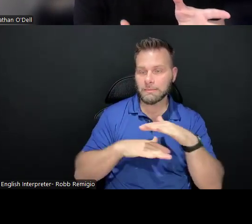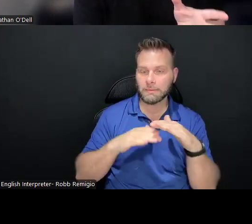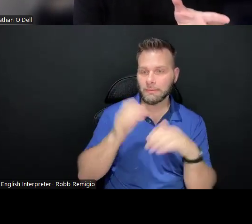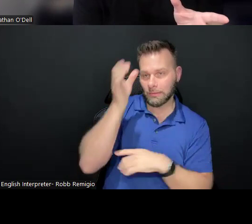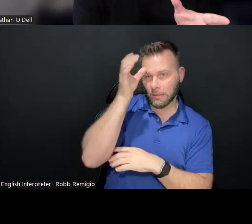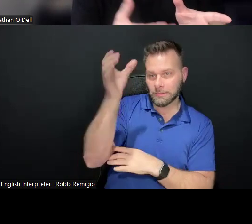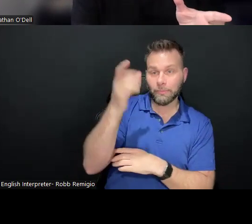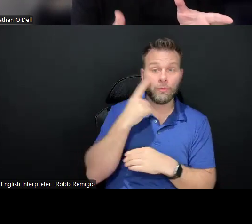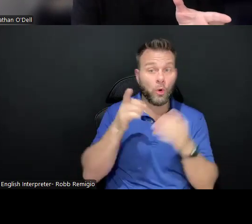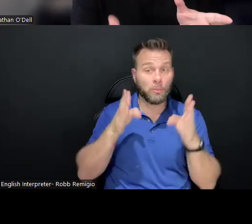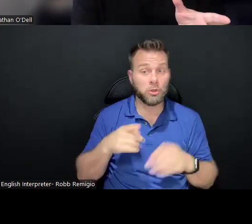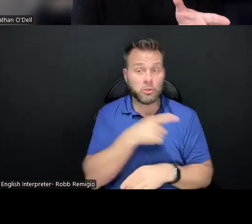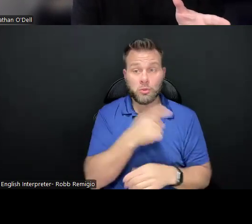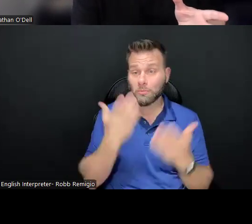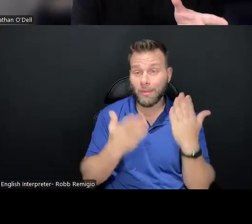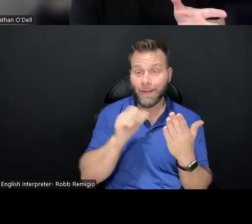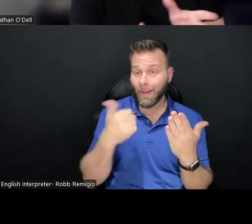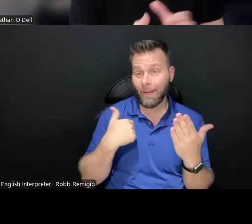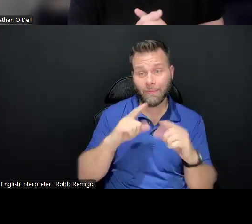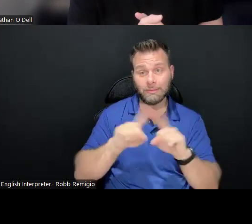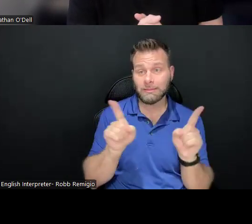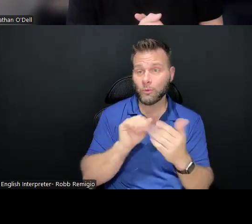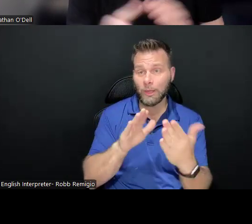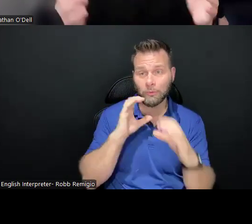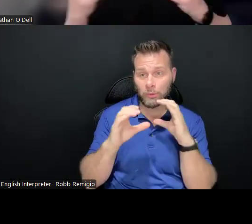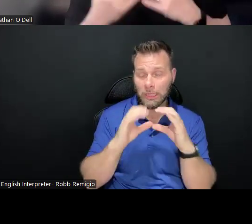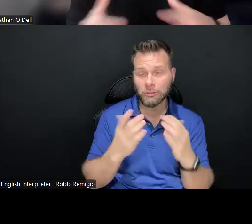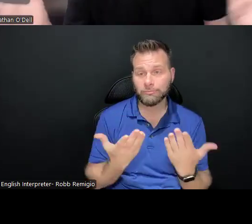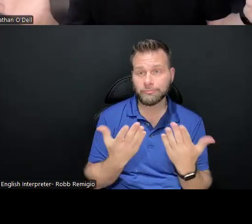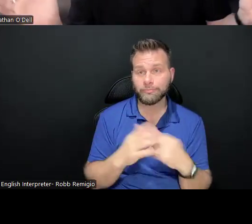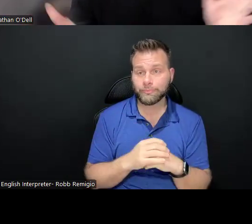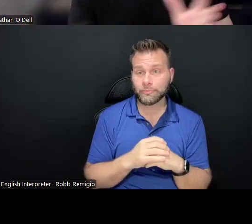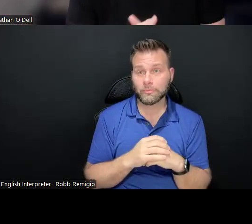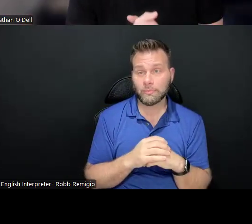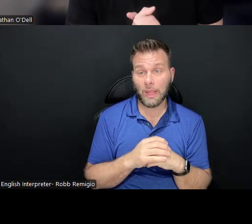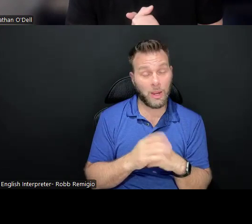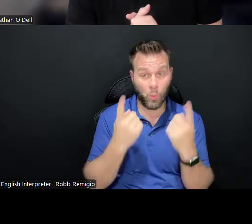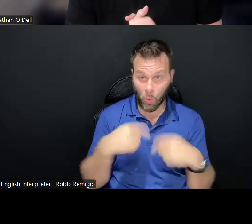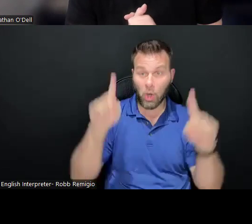concepts back and forth with somebody who might not have any It was a smash hit.